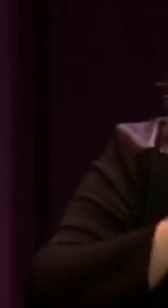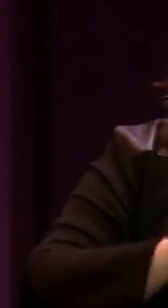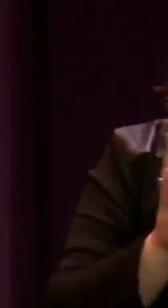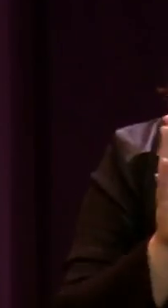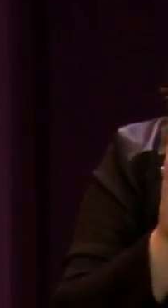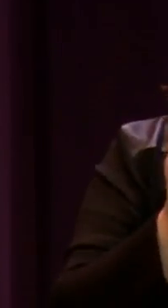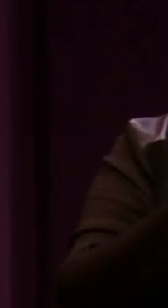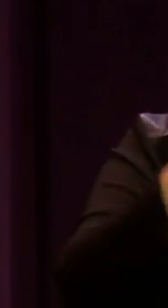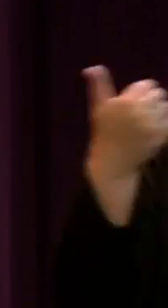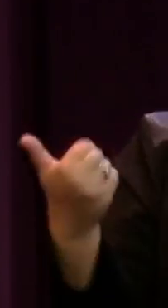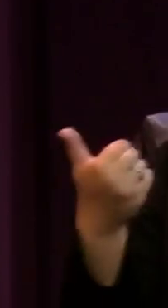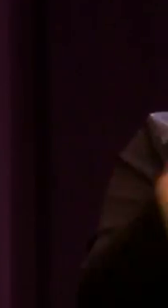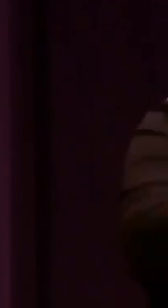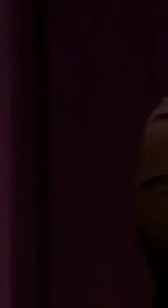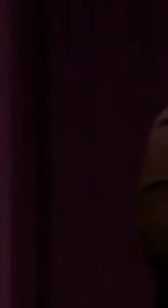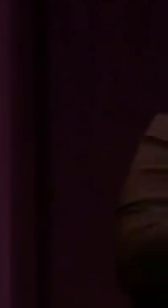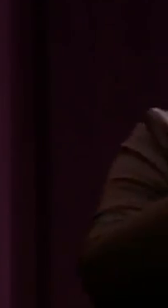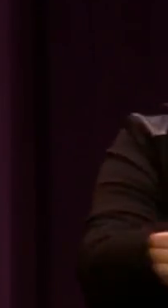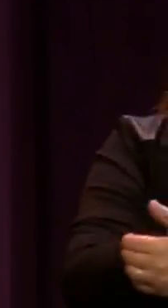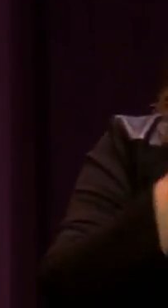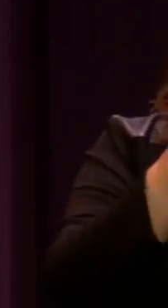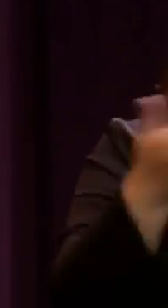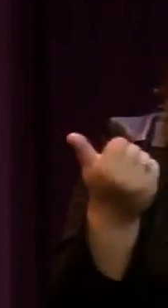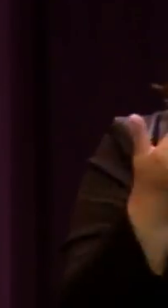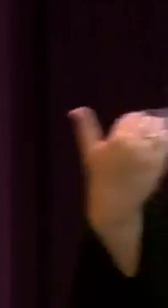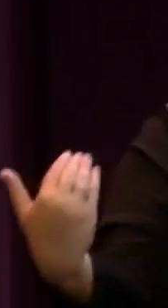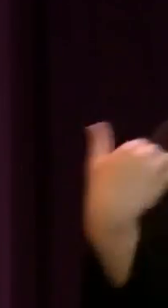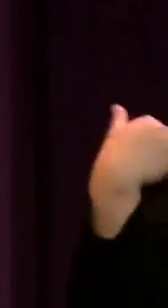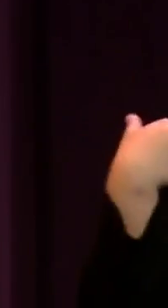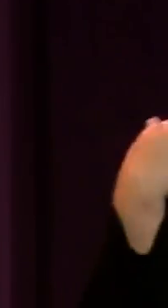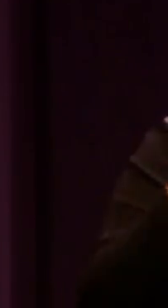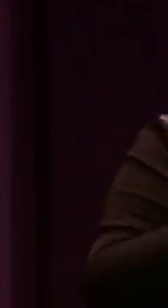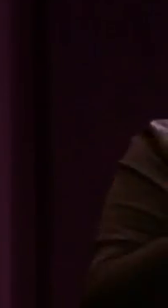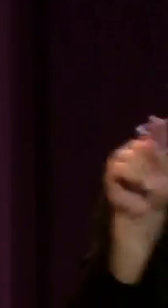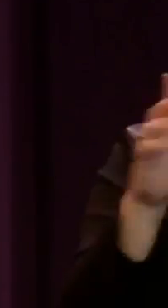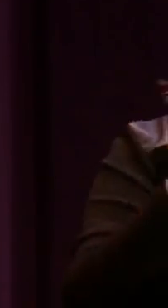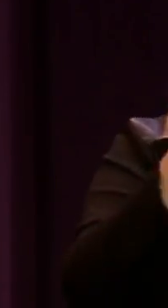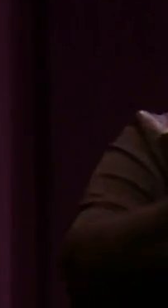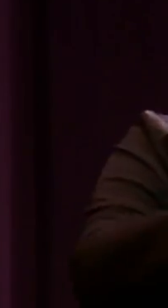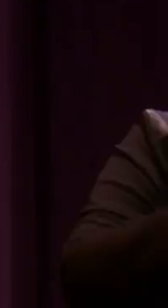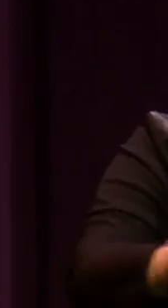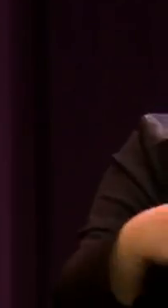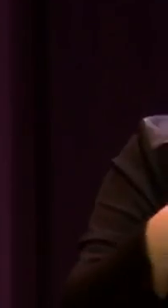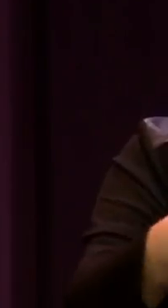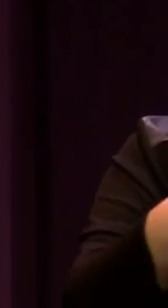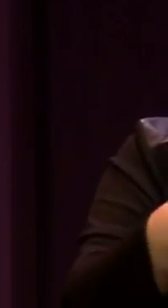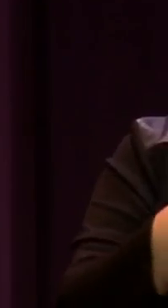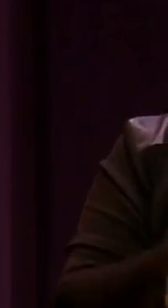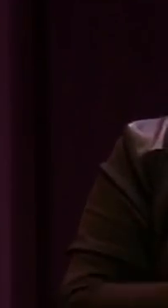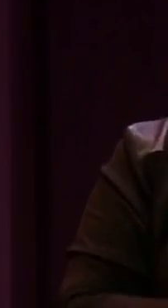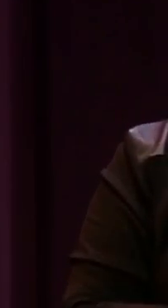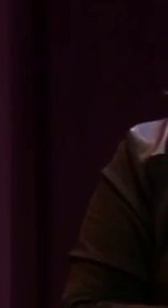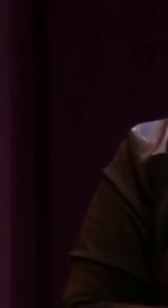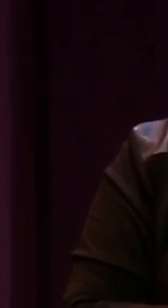SEPARATION OF POWERS, ACCOUNTABILITY AND SUFFICIENT REPRESENTATION. THAT'S THE OFFICE OF ATTORNEY